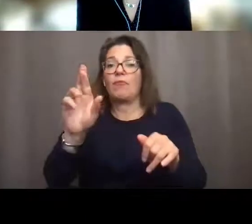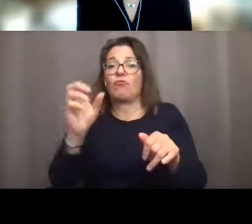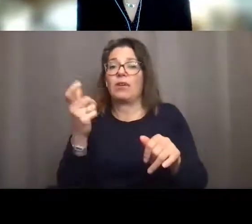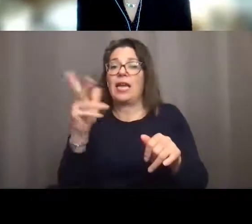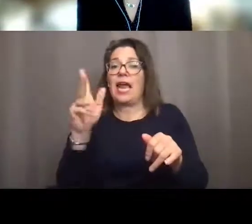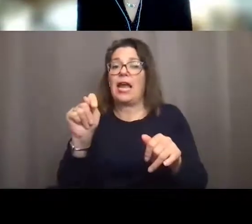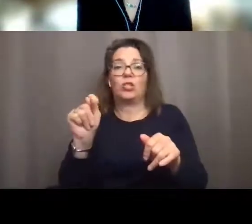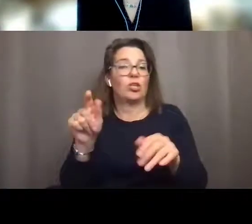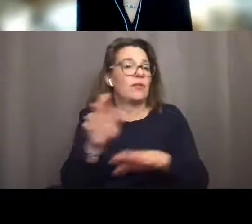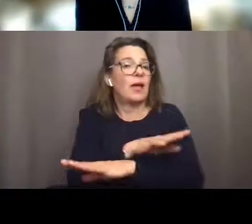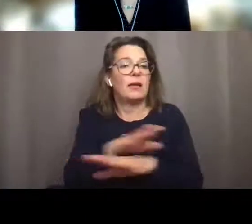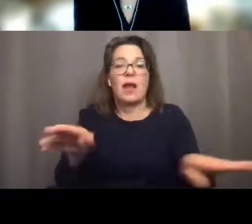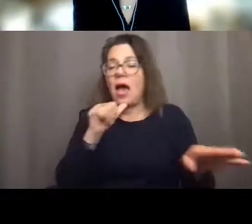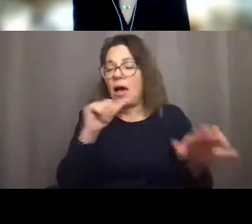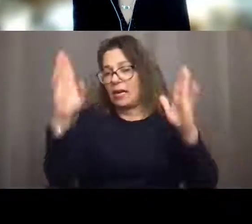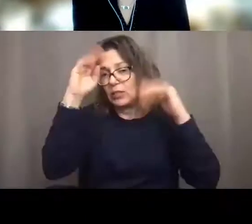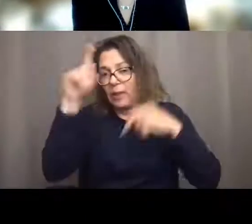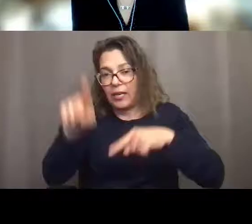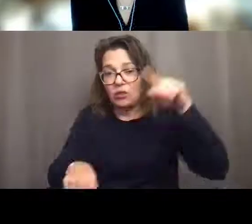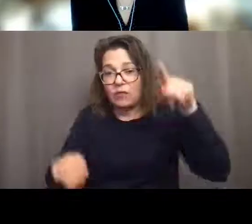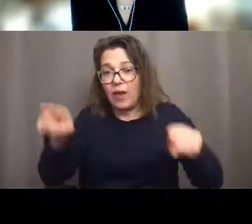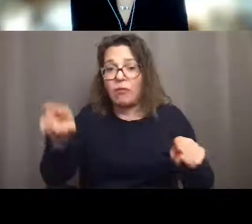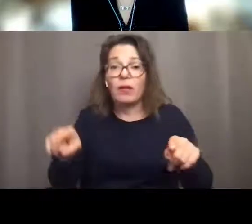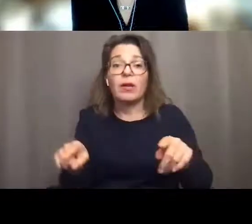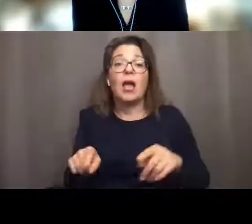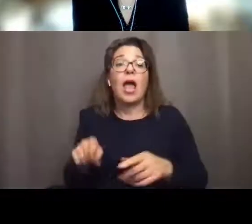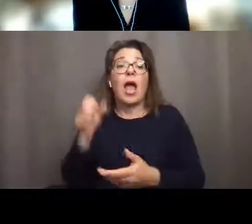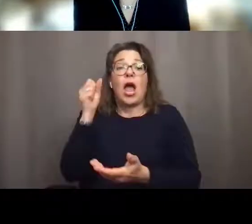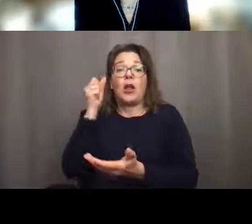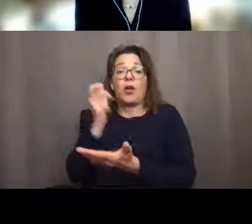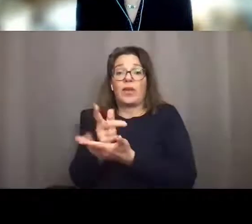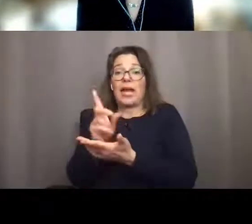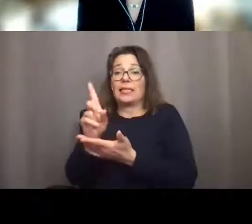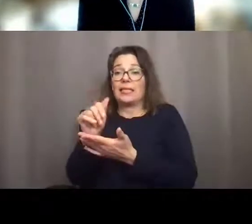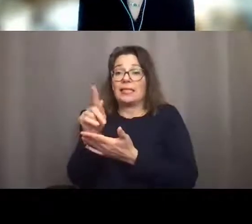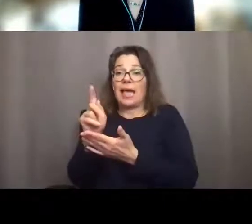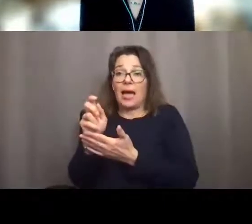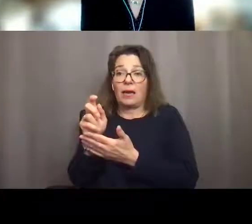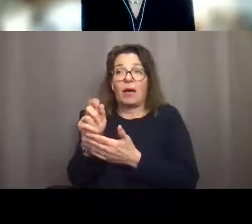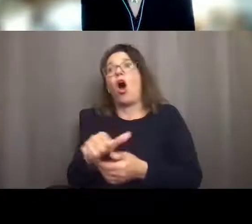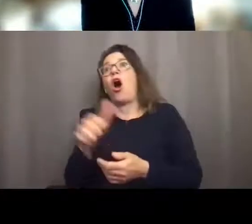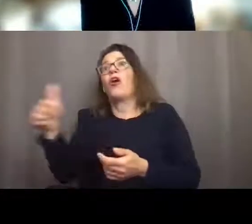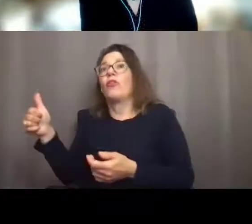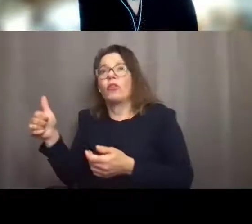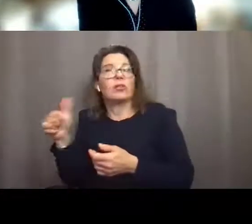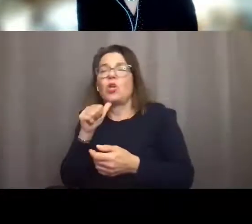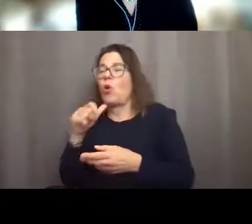and don't include the authentication data or any other data in the authentication plan